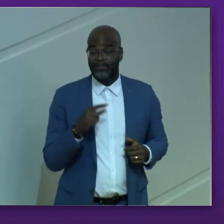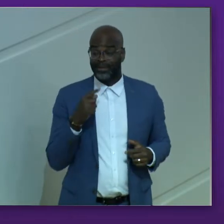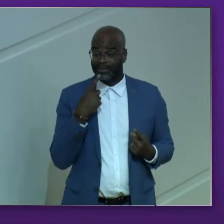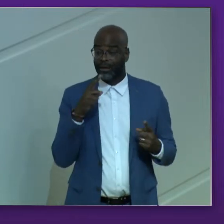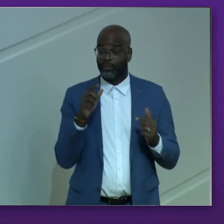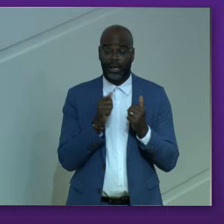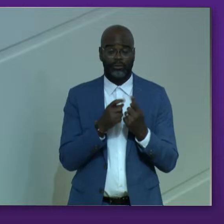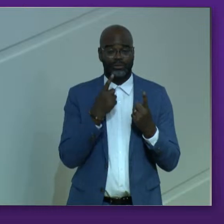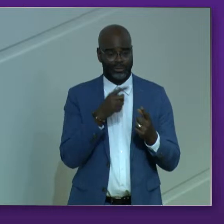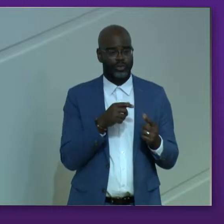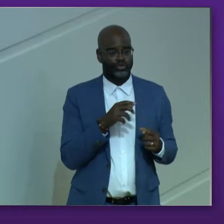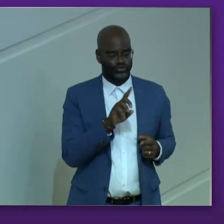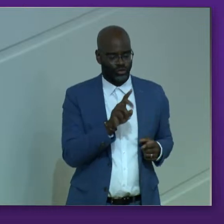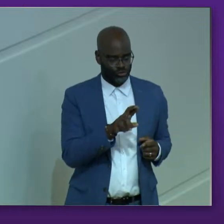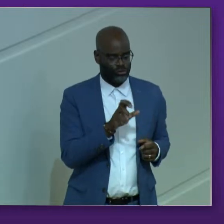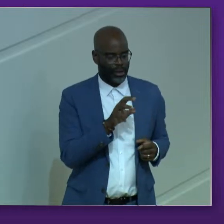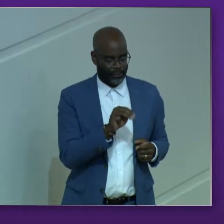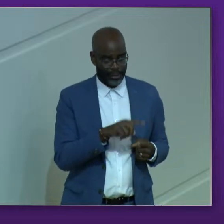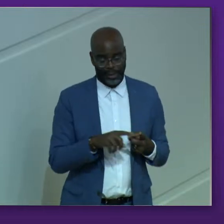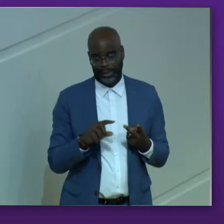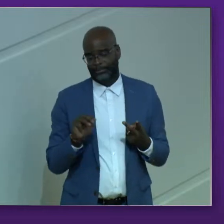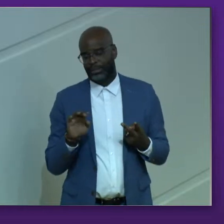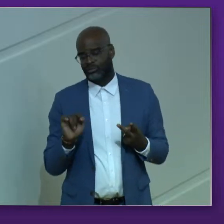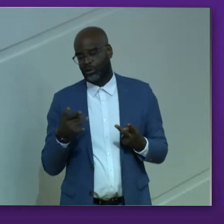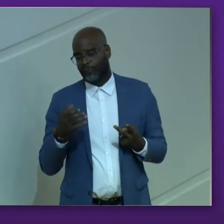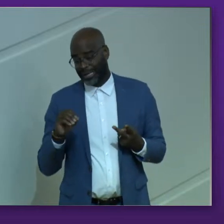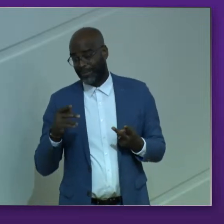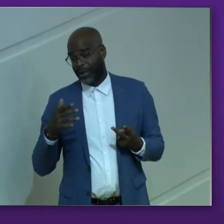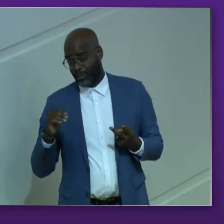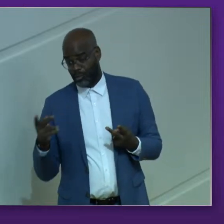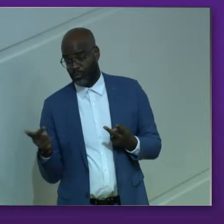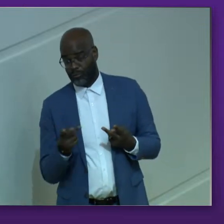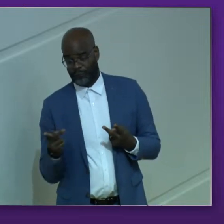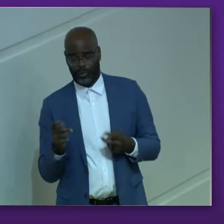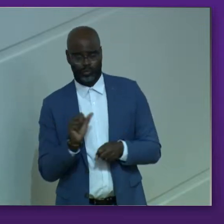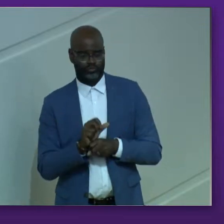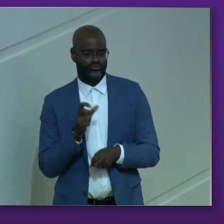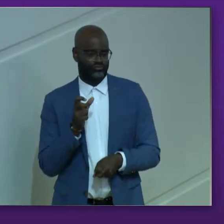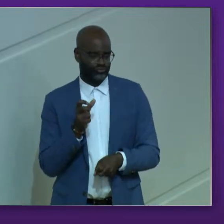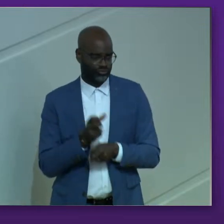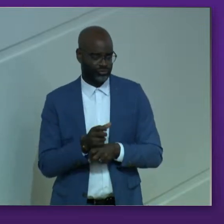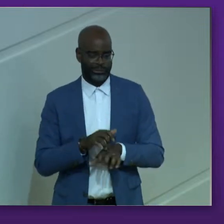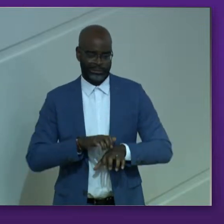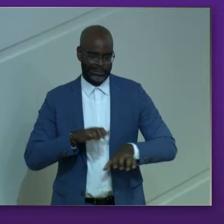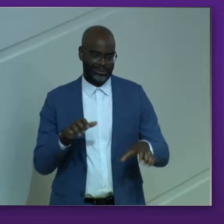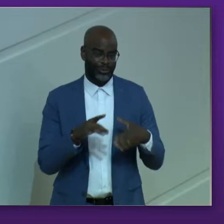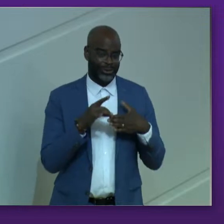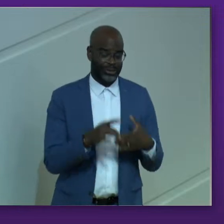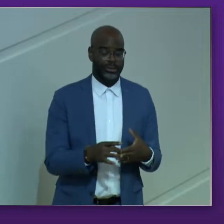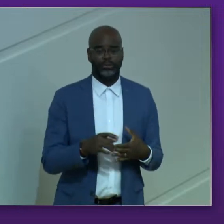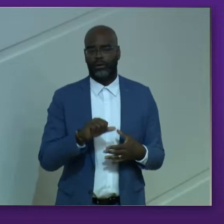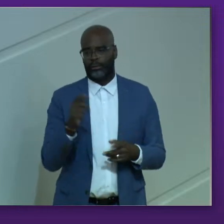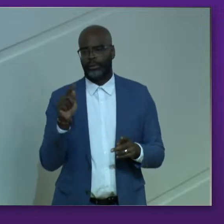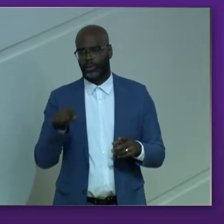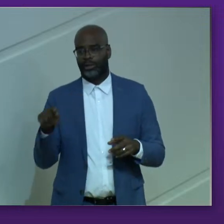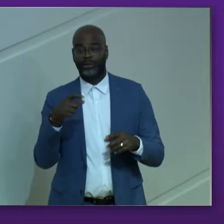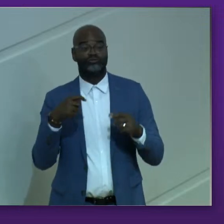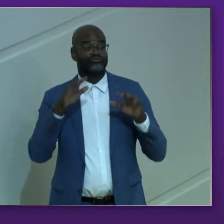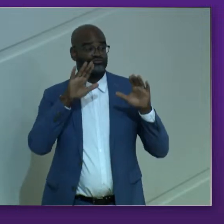ENGAGEMENT COMMUNITY SERVICE AND PREPARATION ARE AT THE CORE OF THOSE TWO MISSIONS. AND